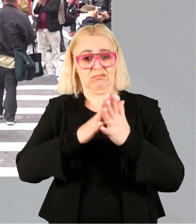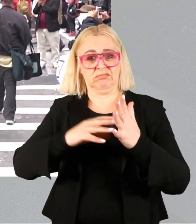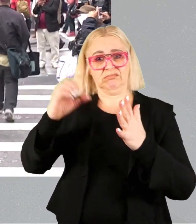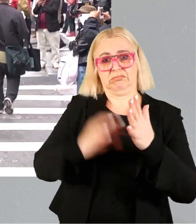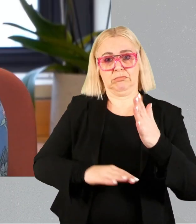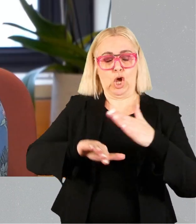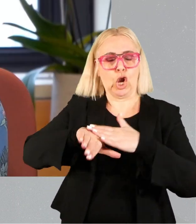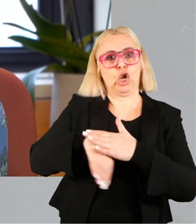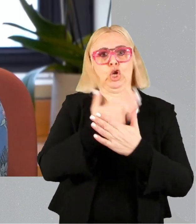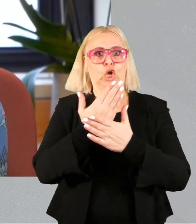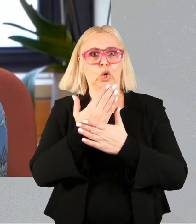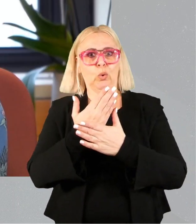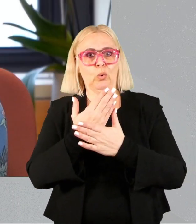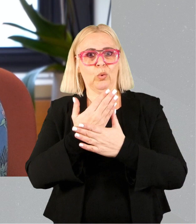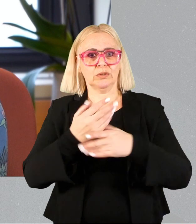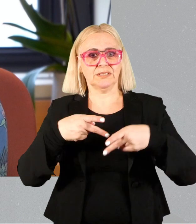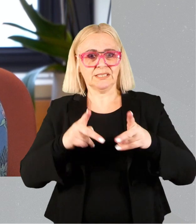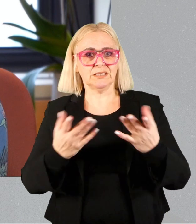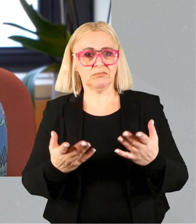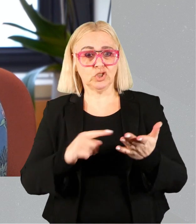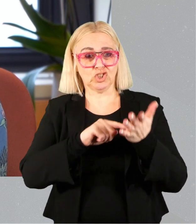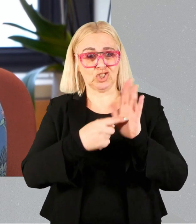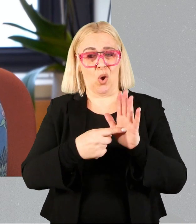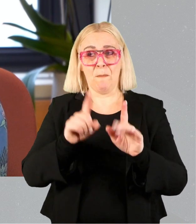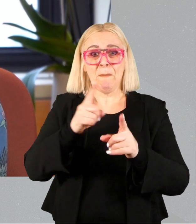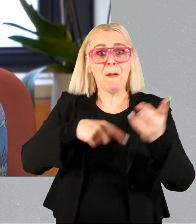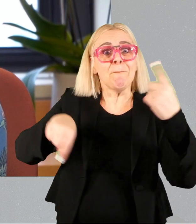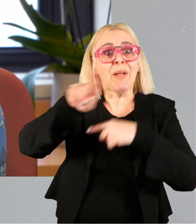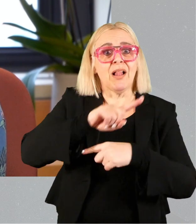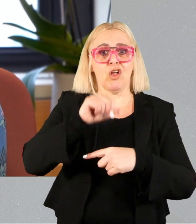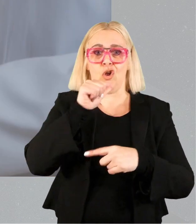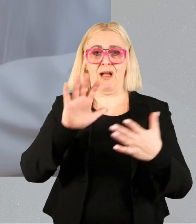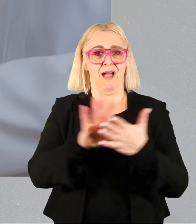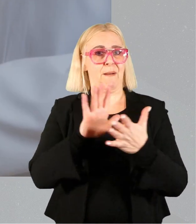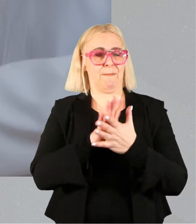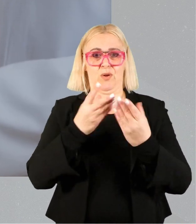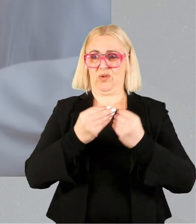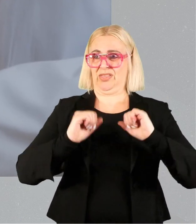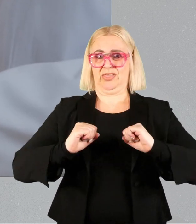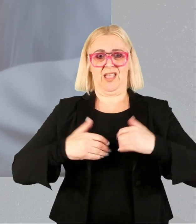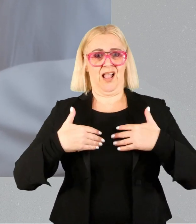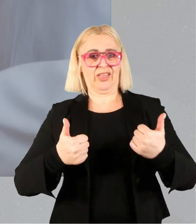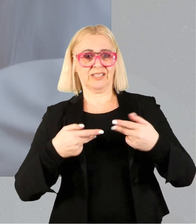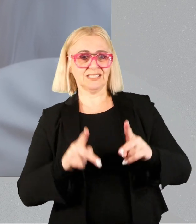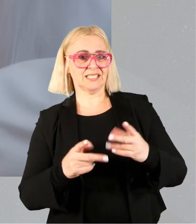That just shows you that there is a building discontent with the current function of the health system.